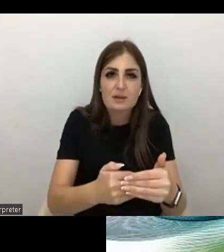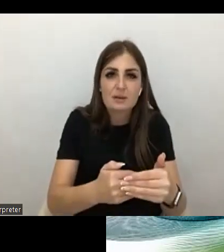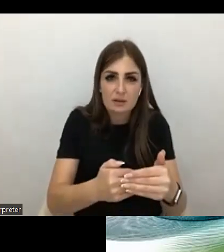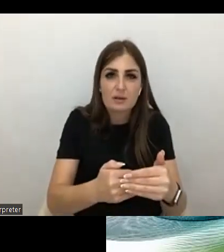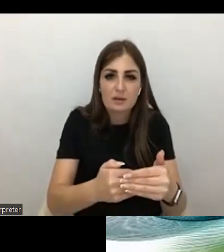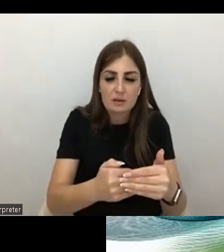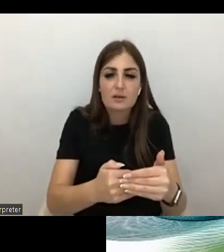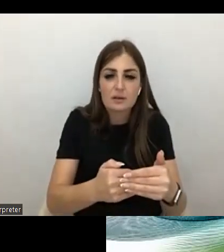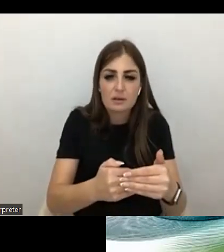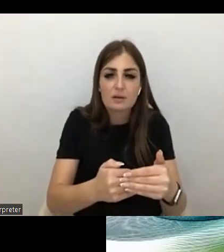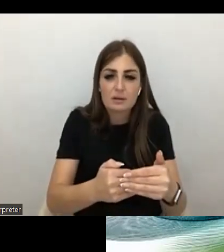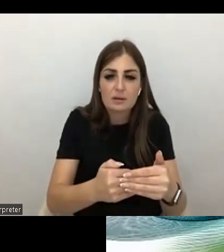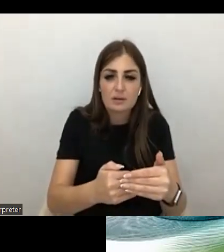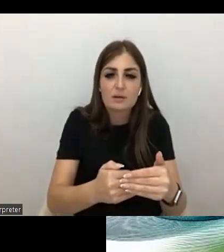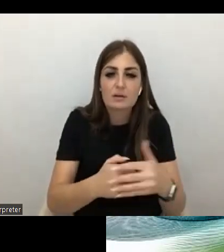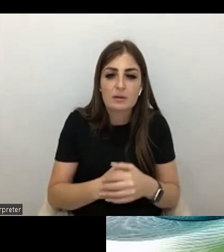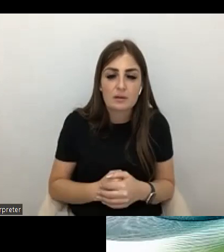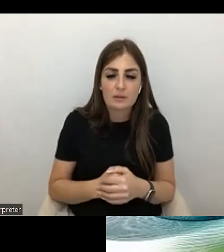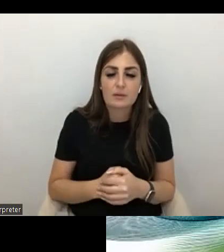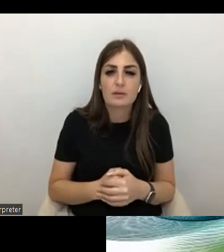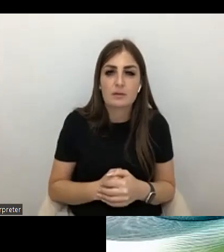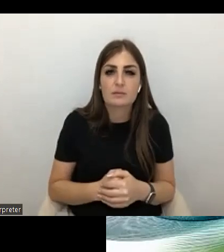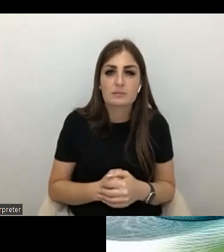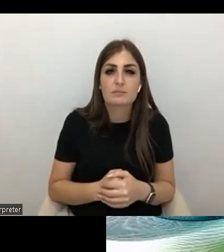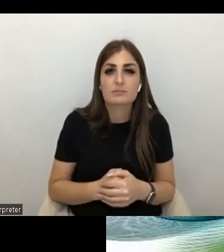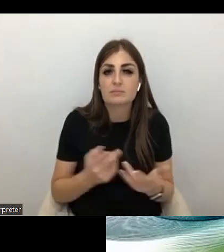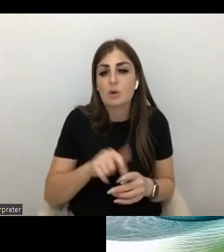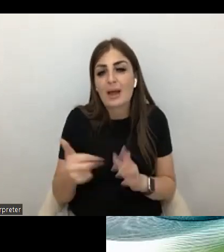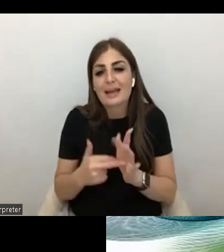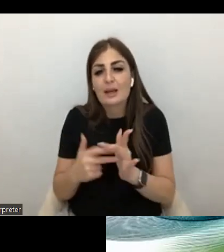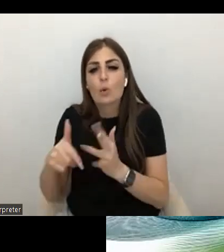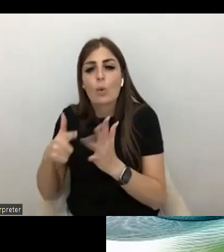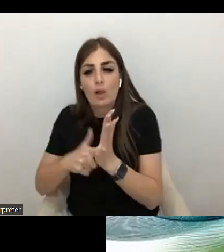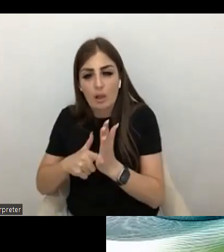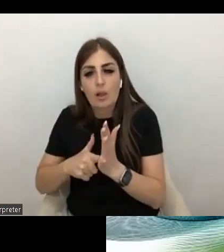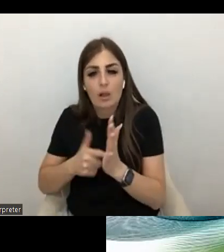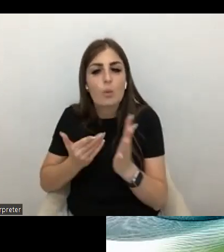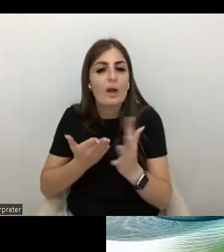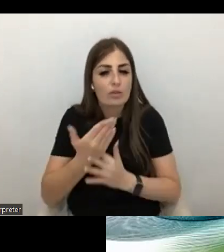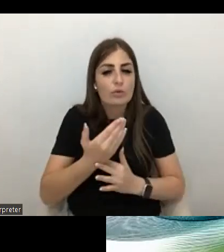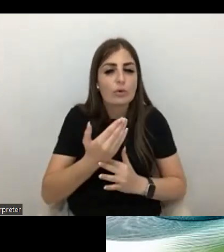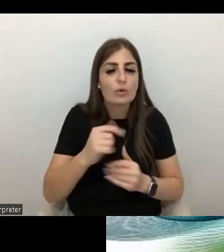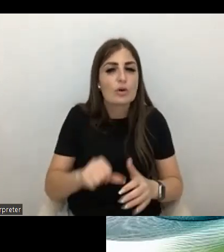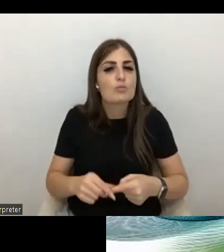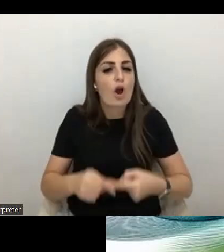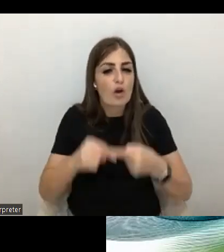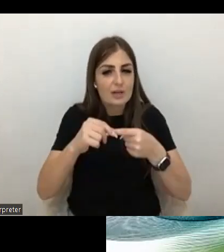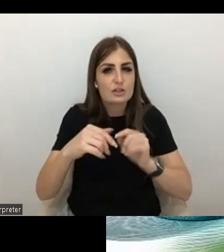process. Nakul went through the prioritisation criteria earlier.